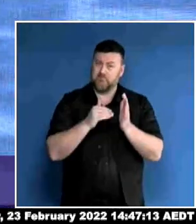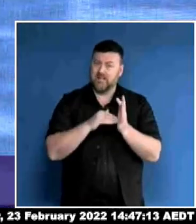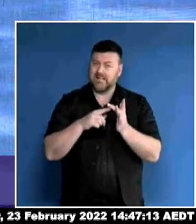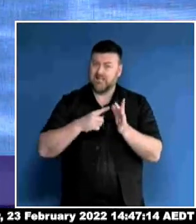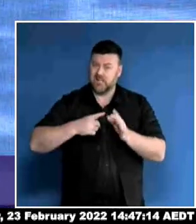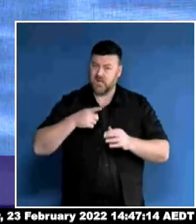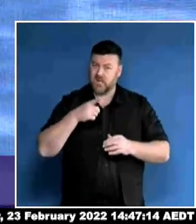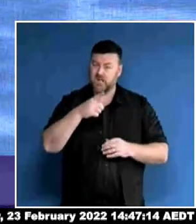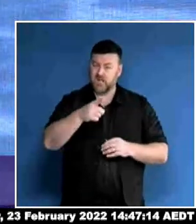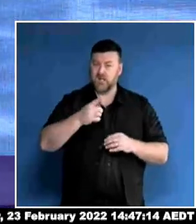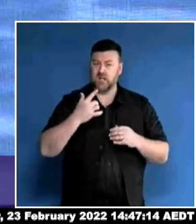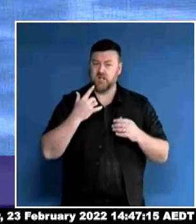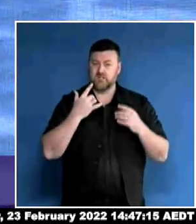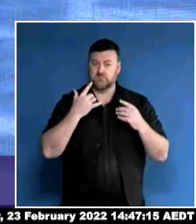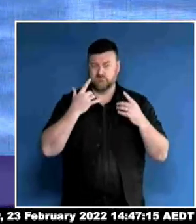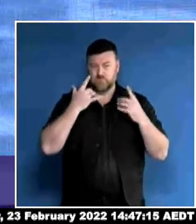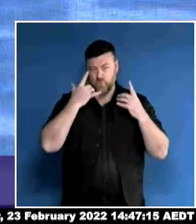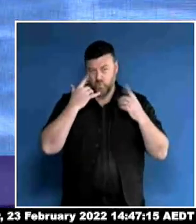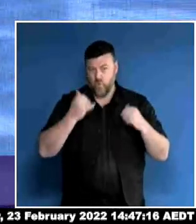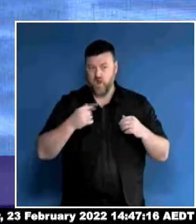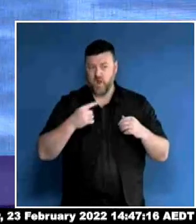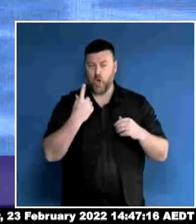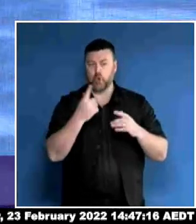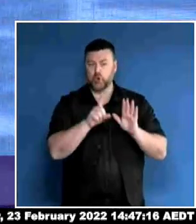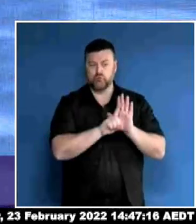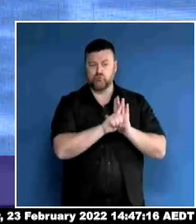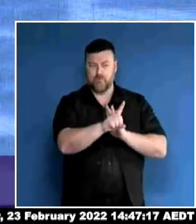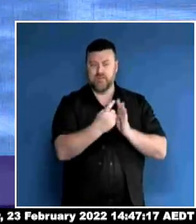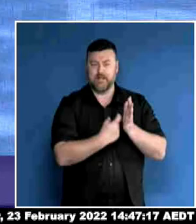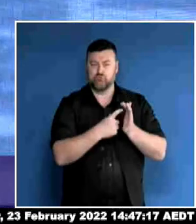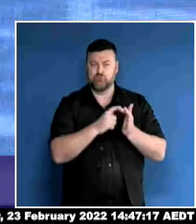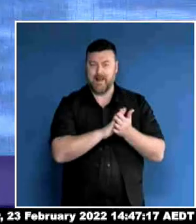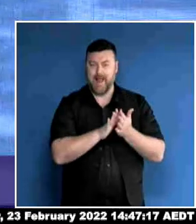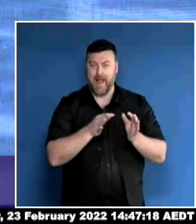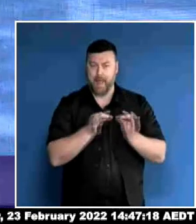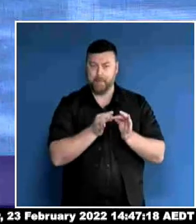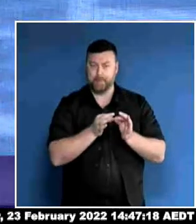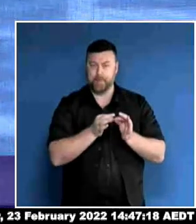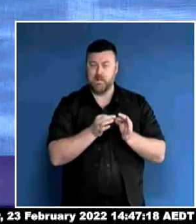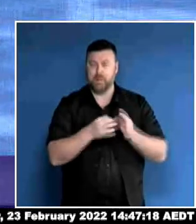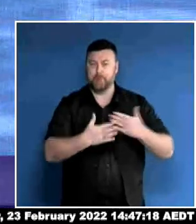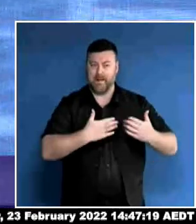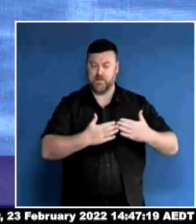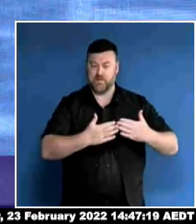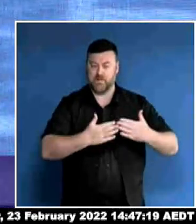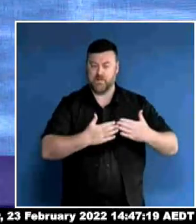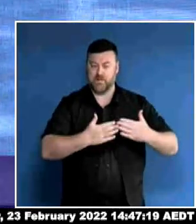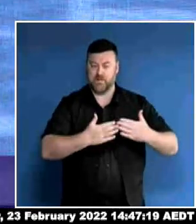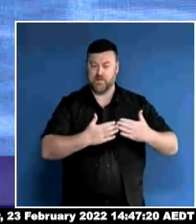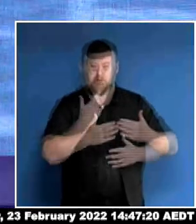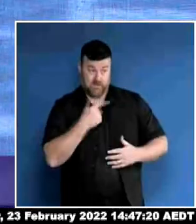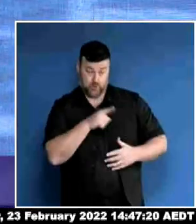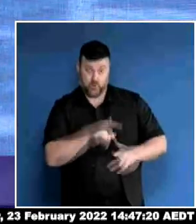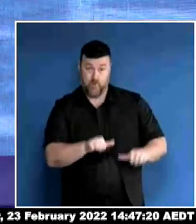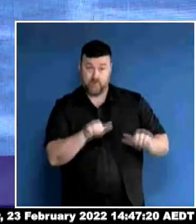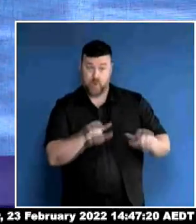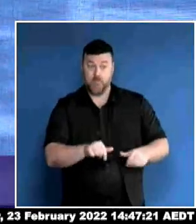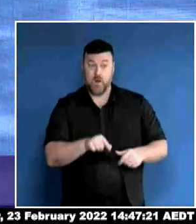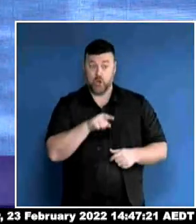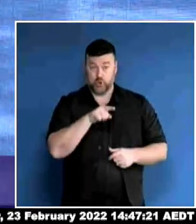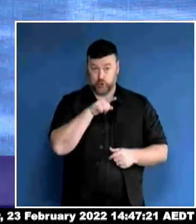ask you this question: can you confirm that you could claim mileage in relation to any